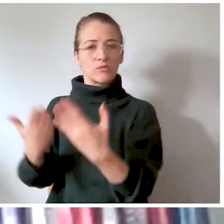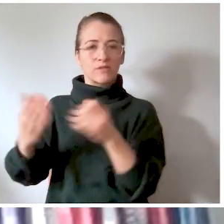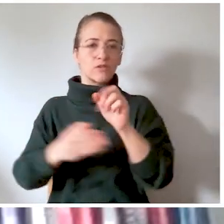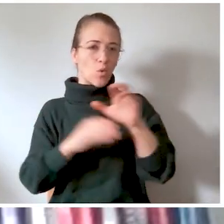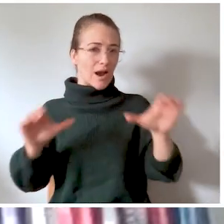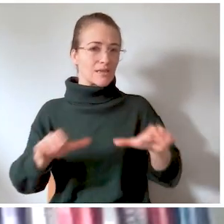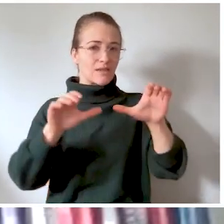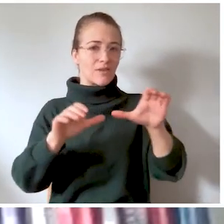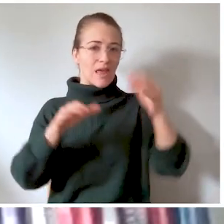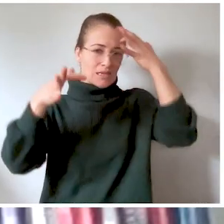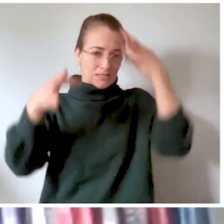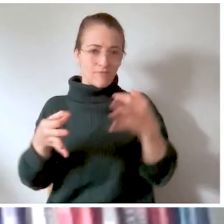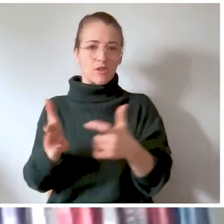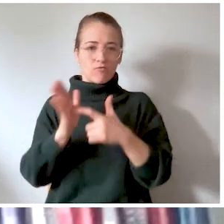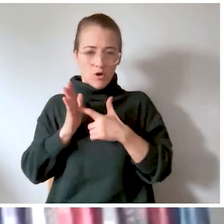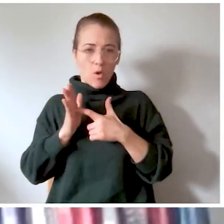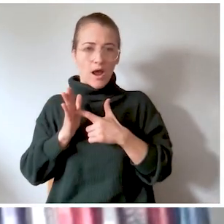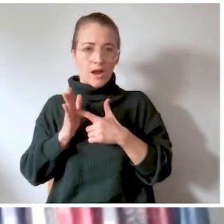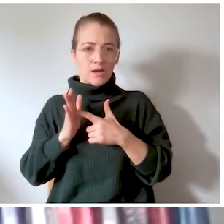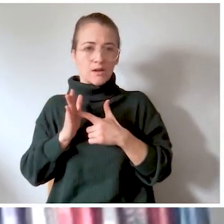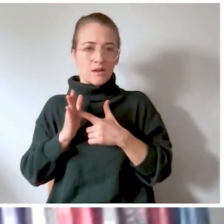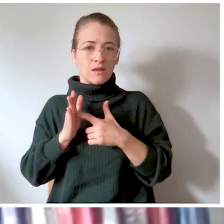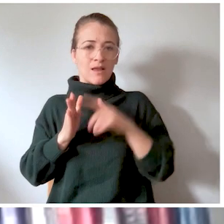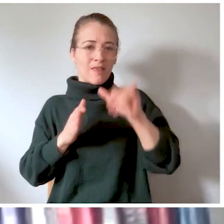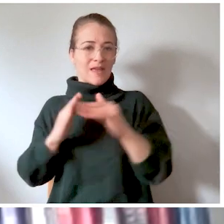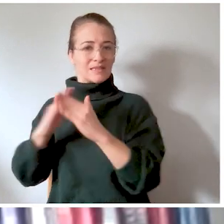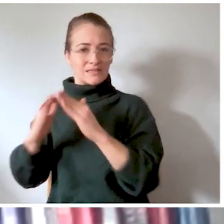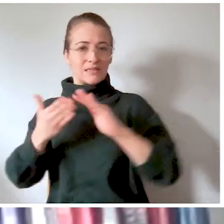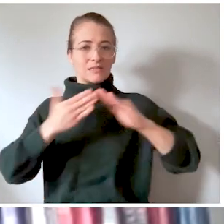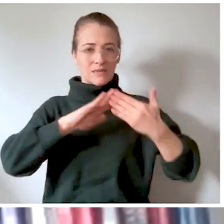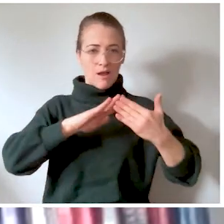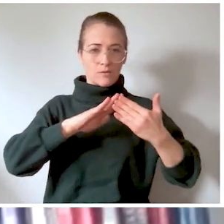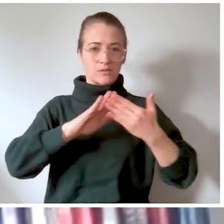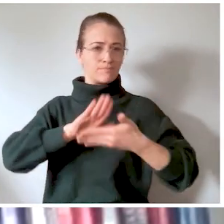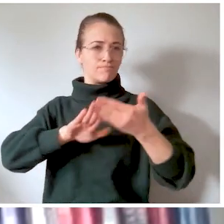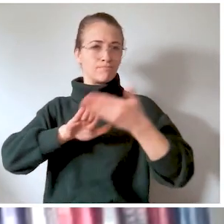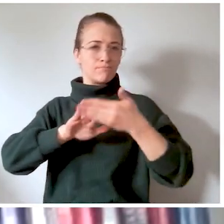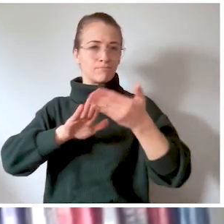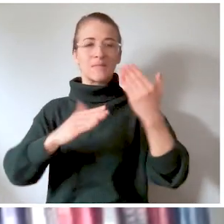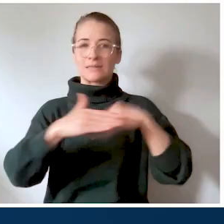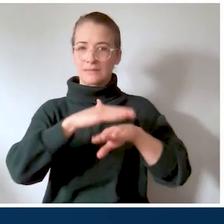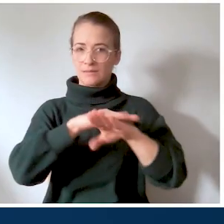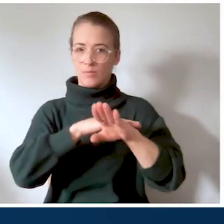That it's required that cities and towns maintain them as accessible.